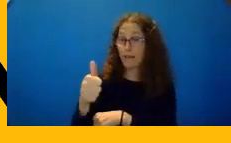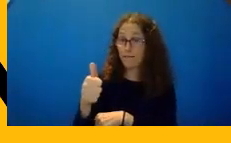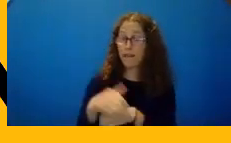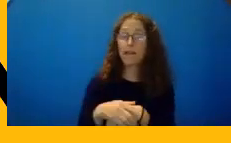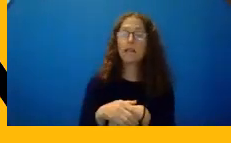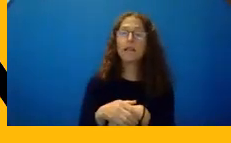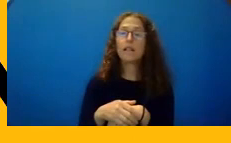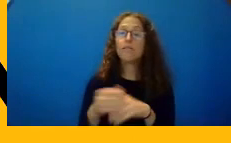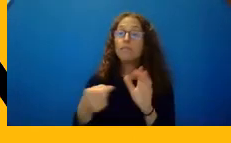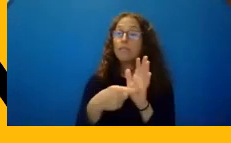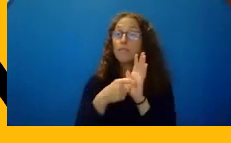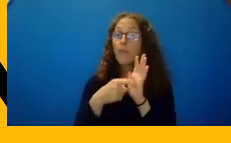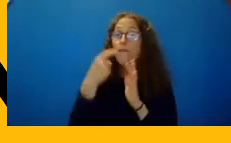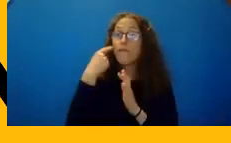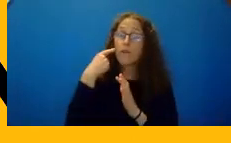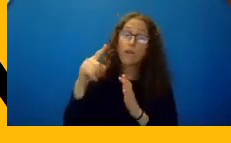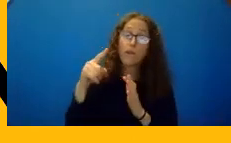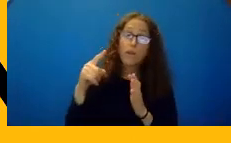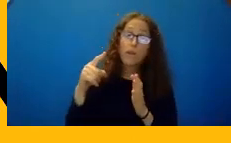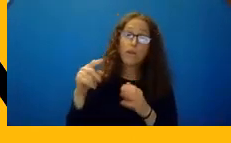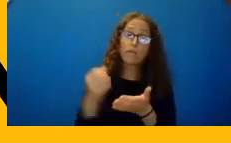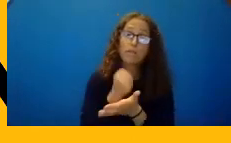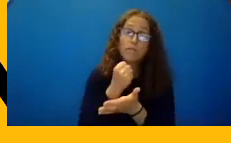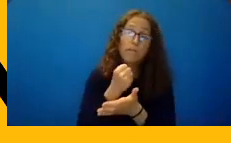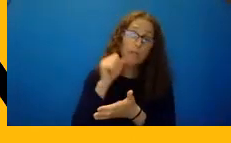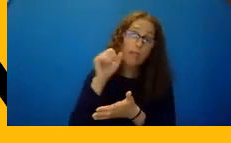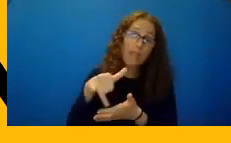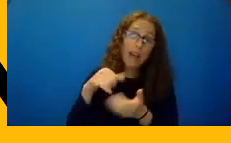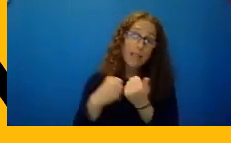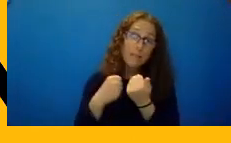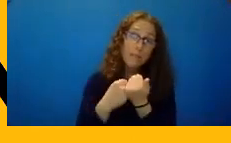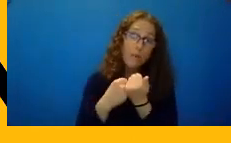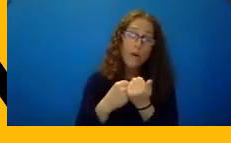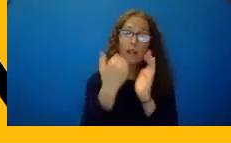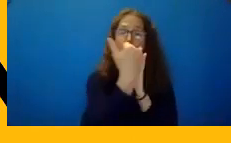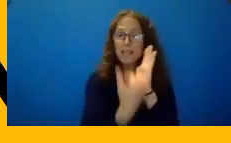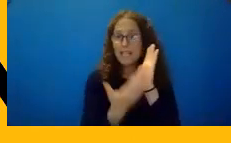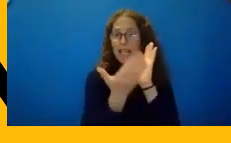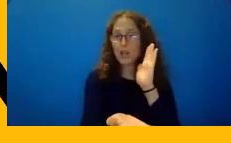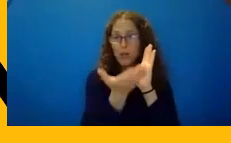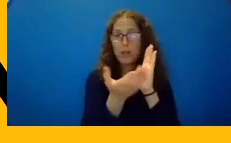AND CAPACITY BUILDING FOLKS THAT ARE LISTED AT THE LINK